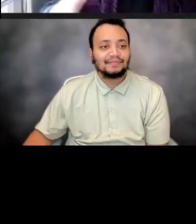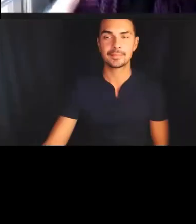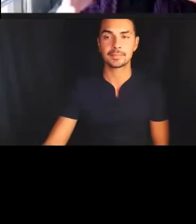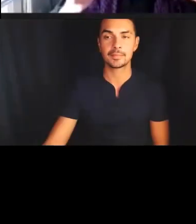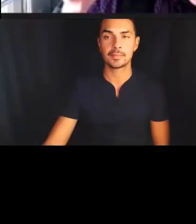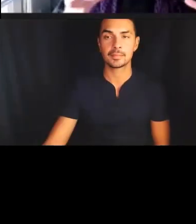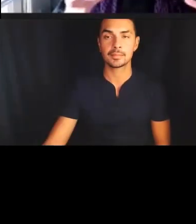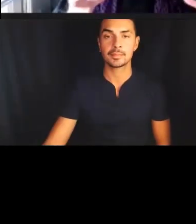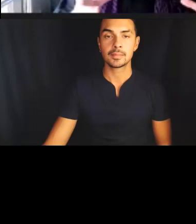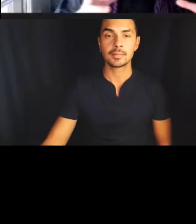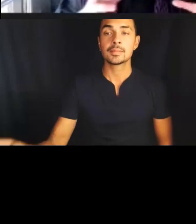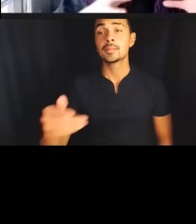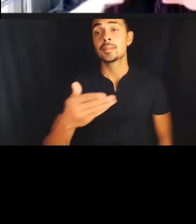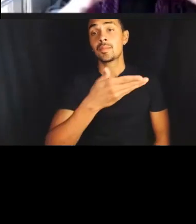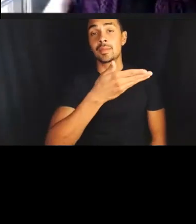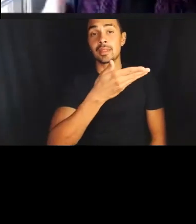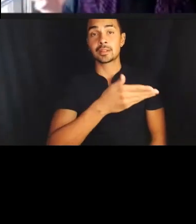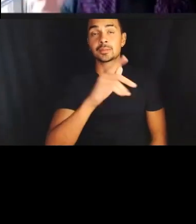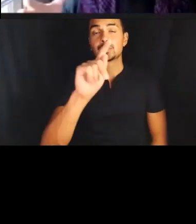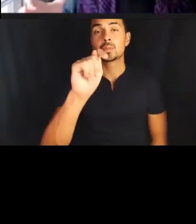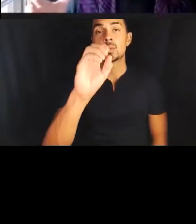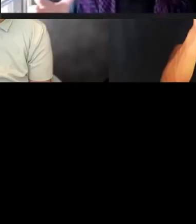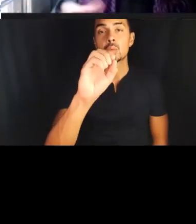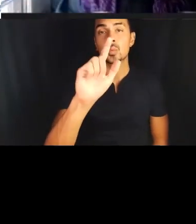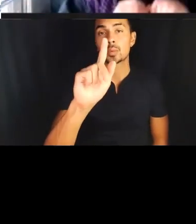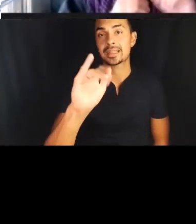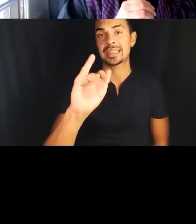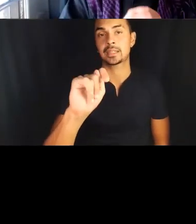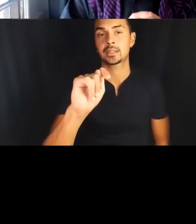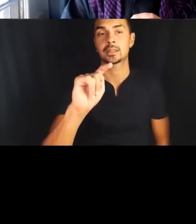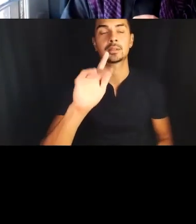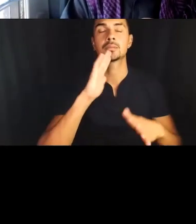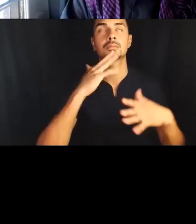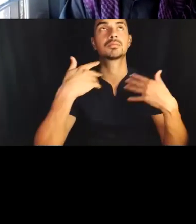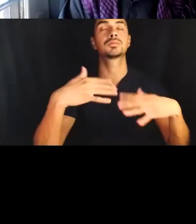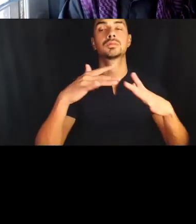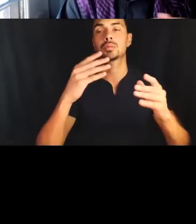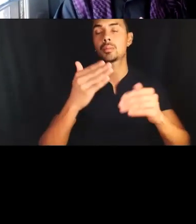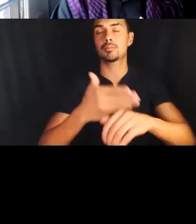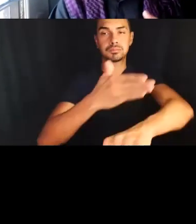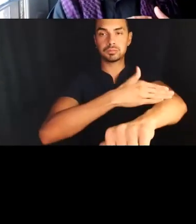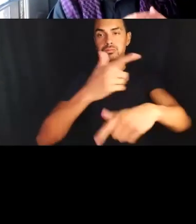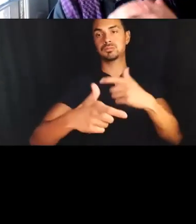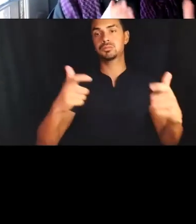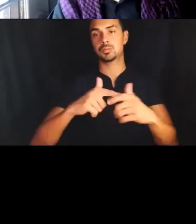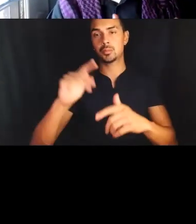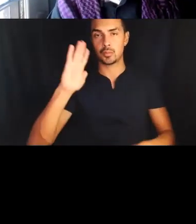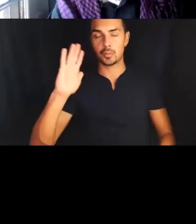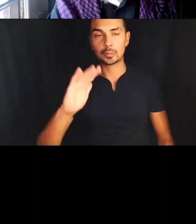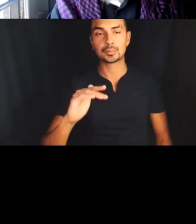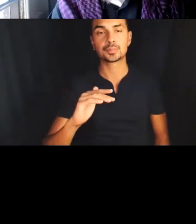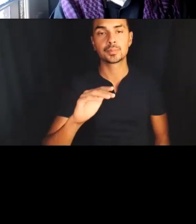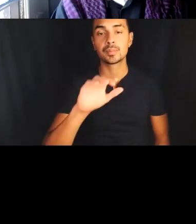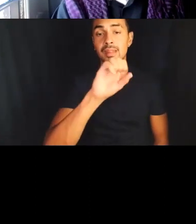this toolkit is gonna be much bigger than that. So we're gonna look beyond sexual assault to looking at multiple forms of crimes